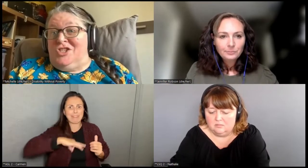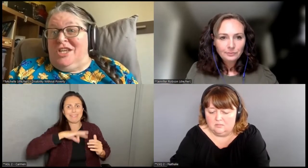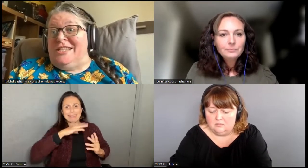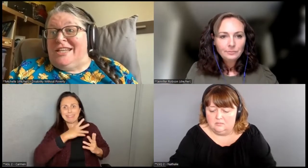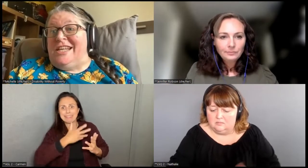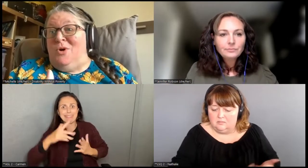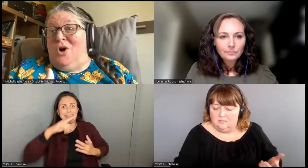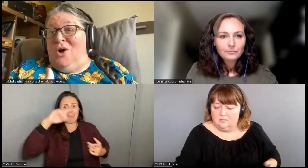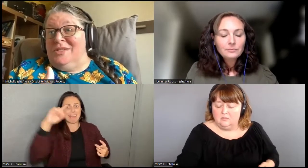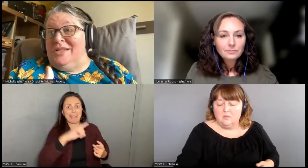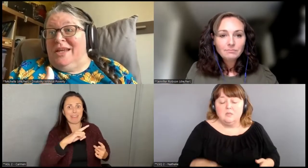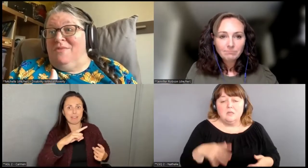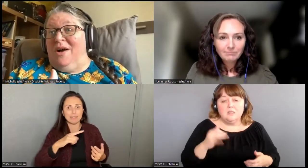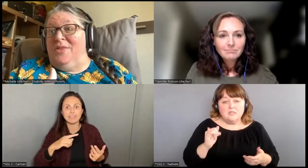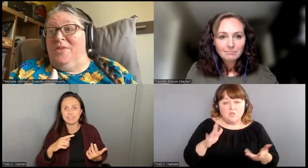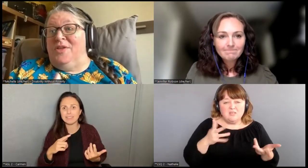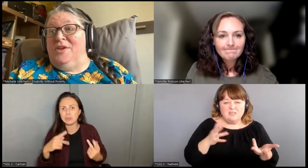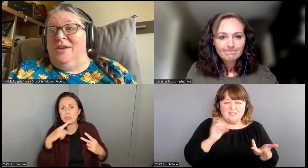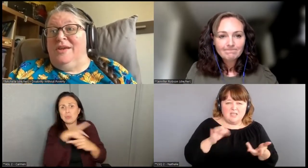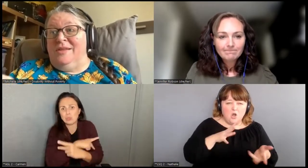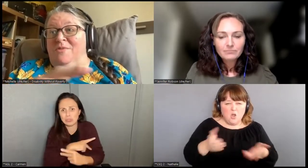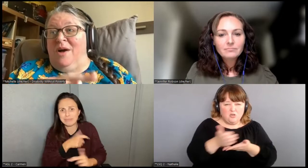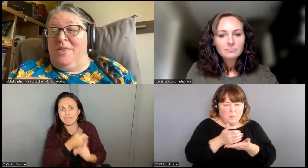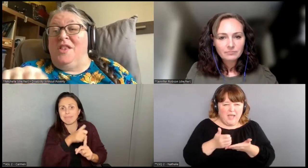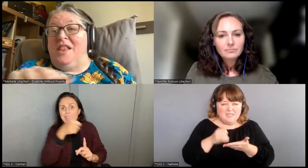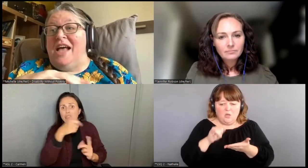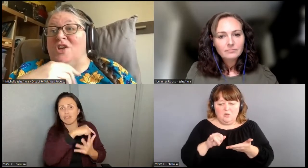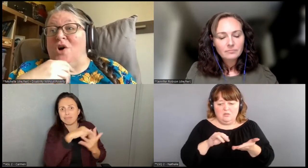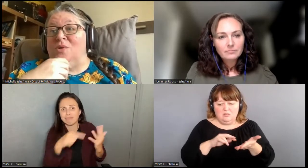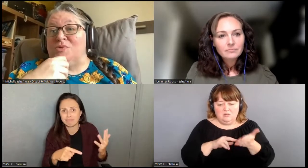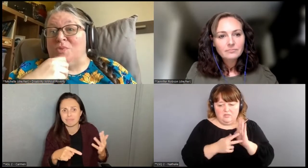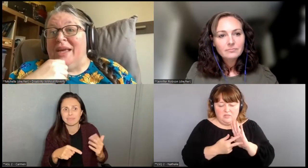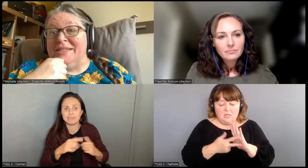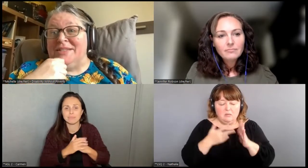CHEESE GETS MORE HOLES IN IT RATHER THANLESS HOLES, RIGHT.